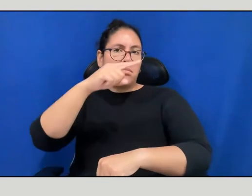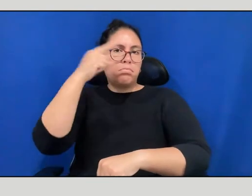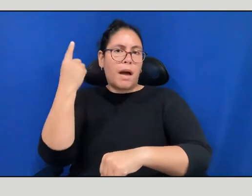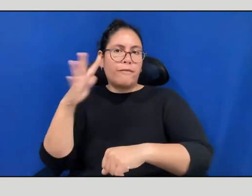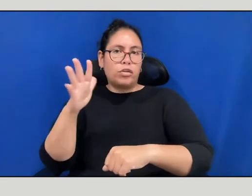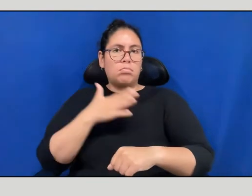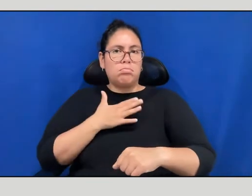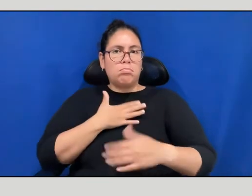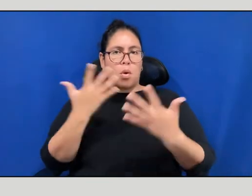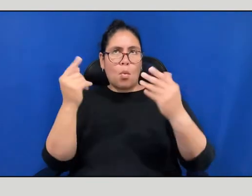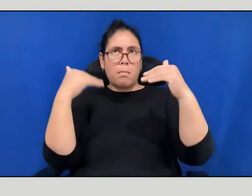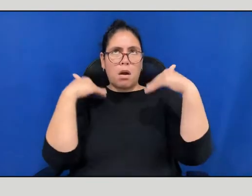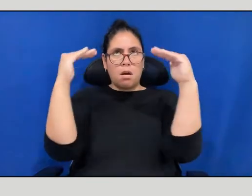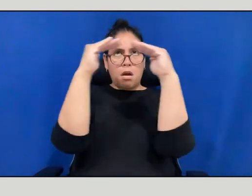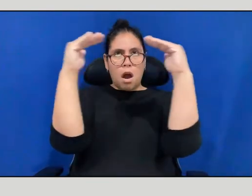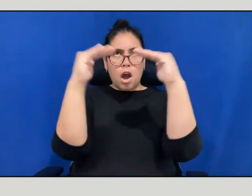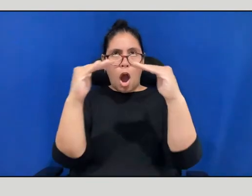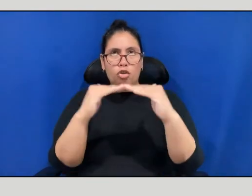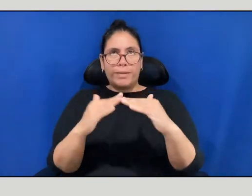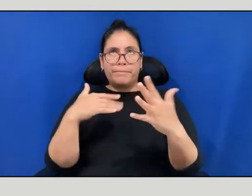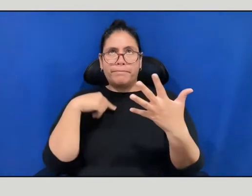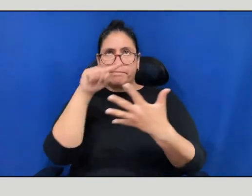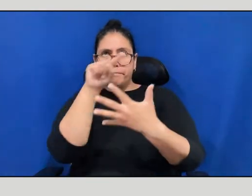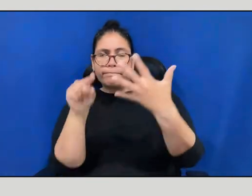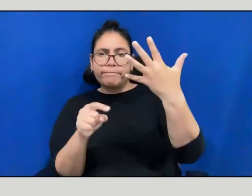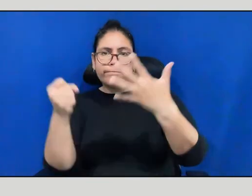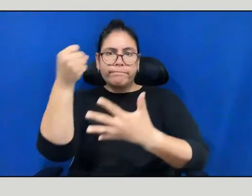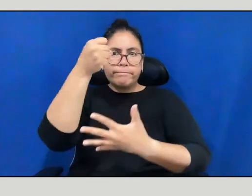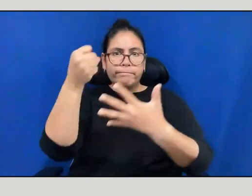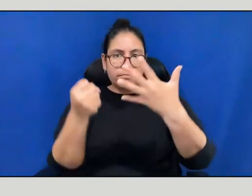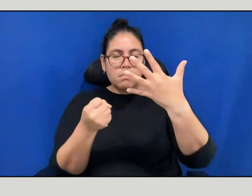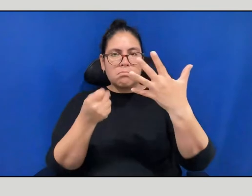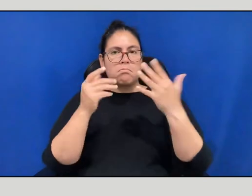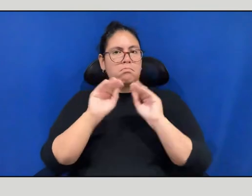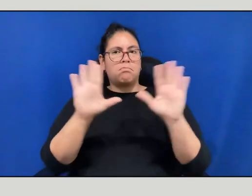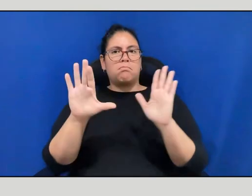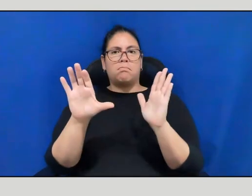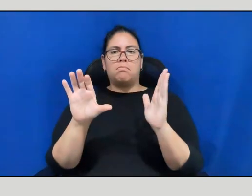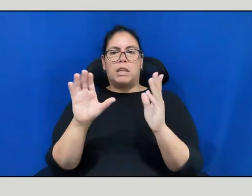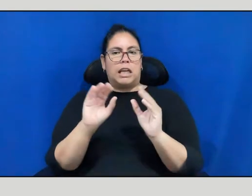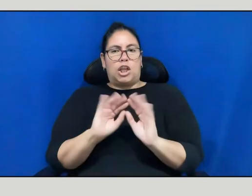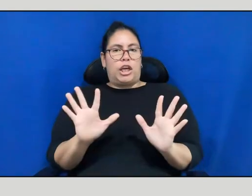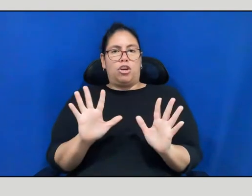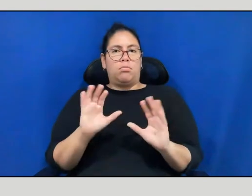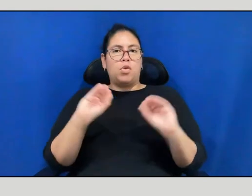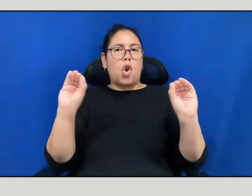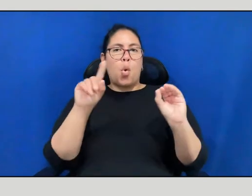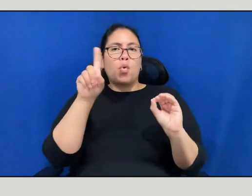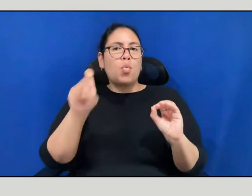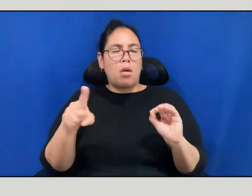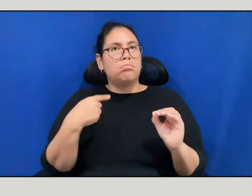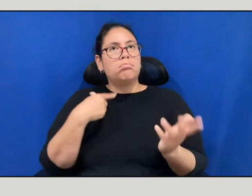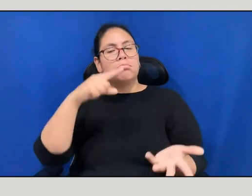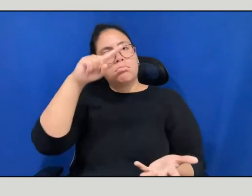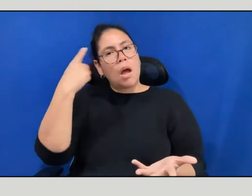they had a clear sense of their racial identity. They understood their Blackness, but the folks who did not quickly identify as Black,